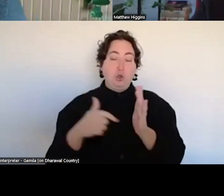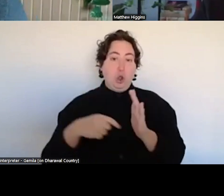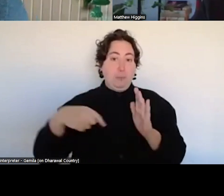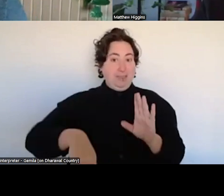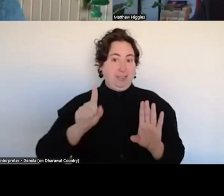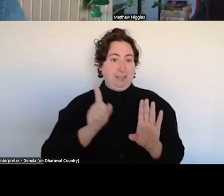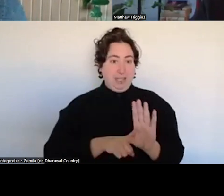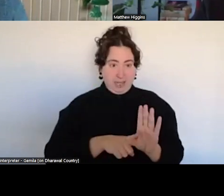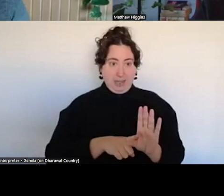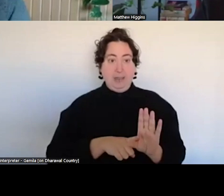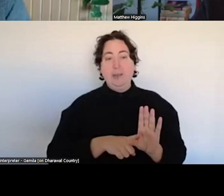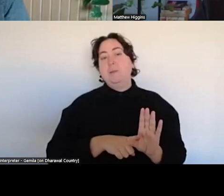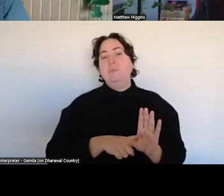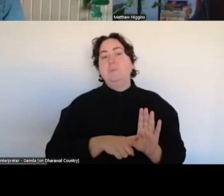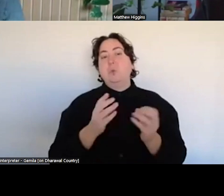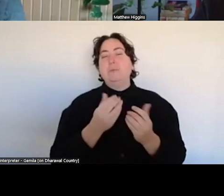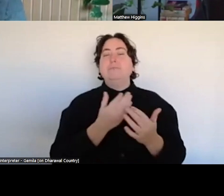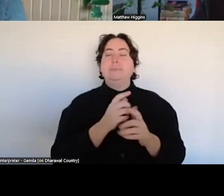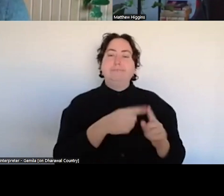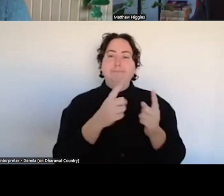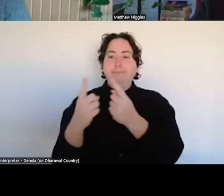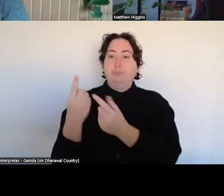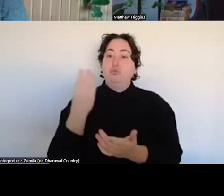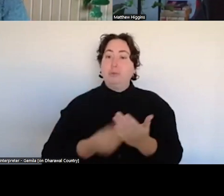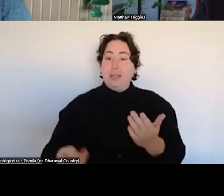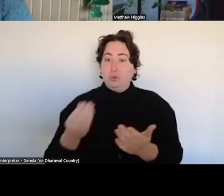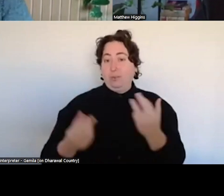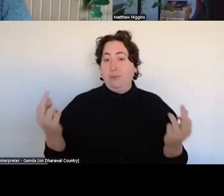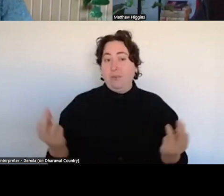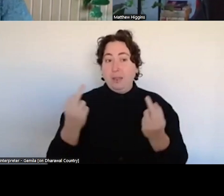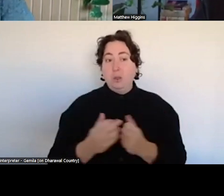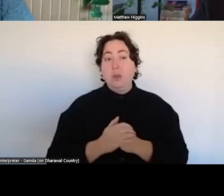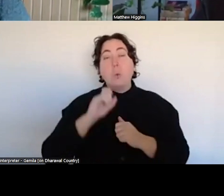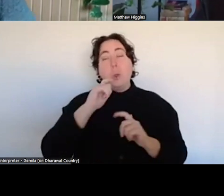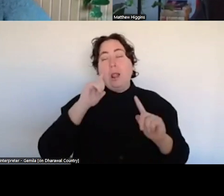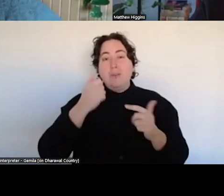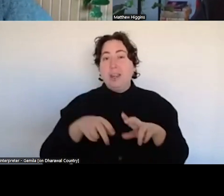And we have got a range of resources and we would love for everybody to participate